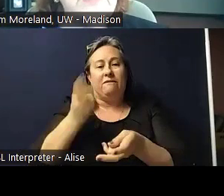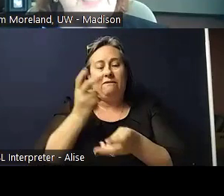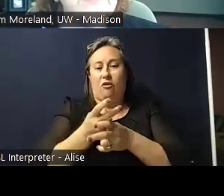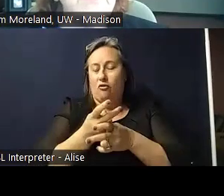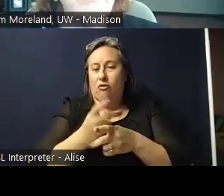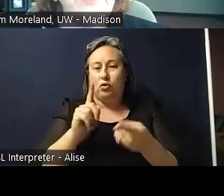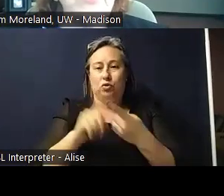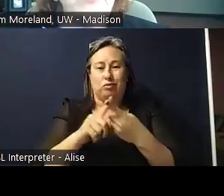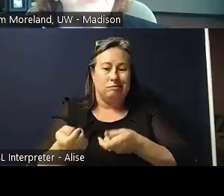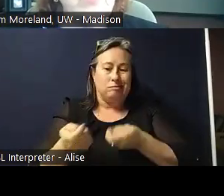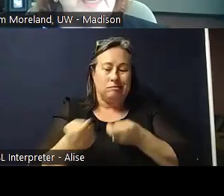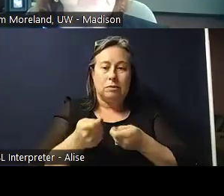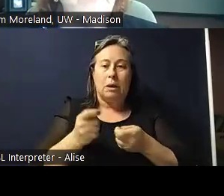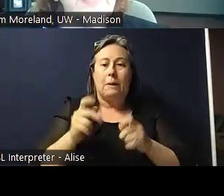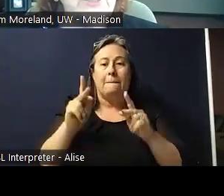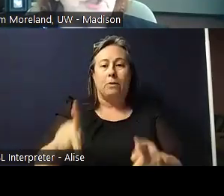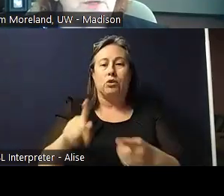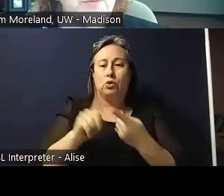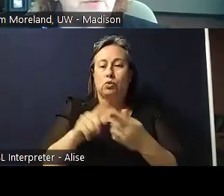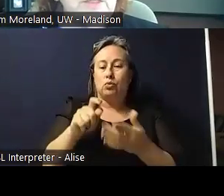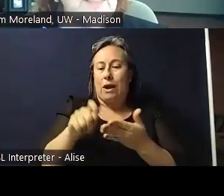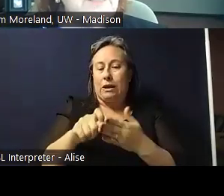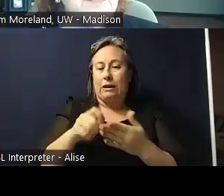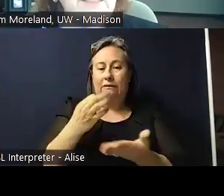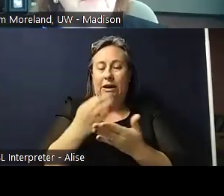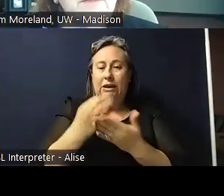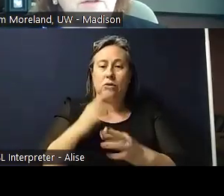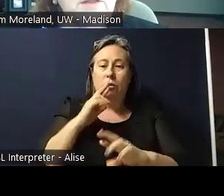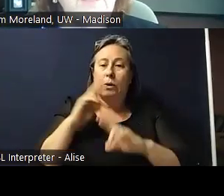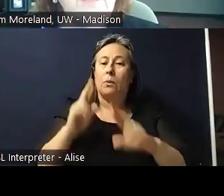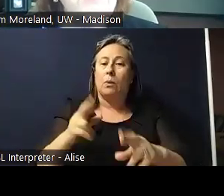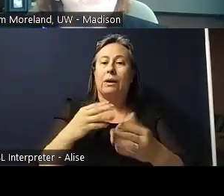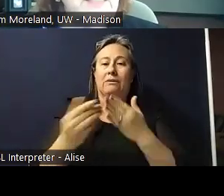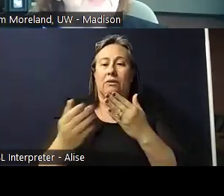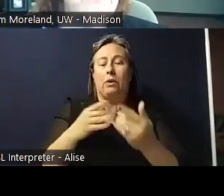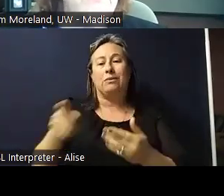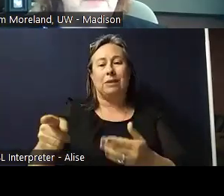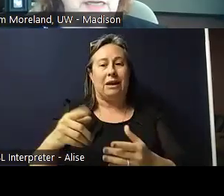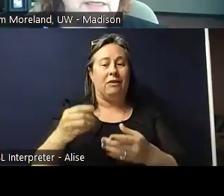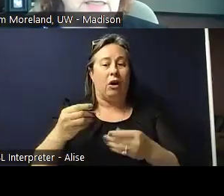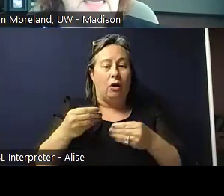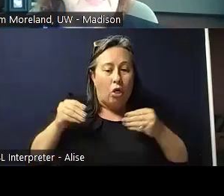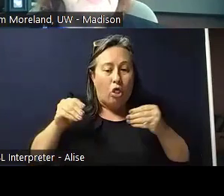to get somebody to write a financial report even though they have expended the funds.